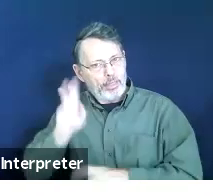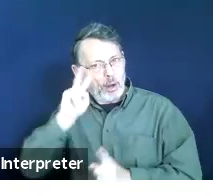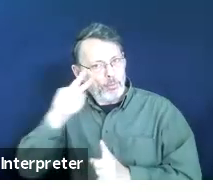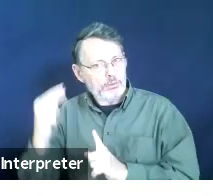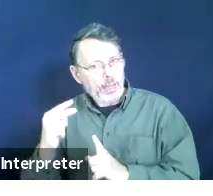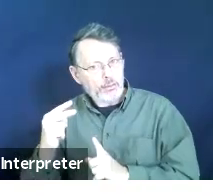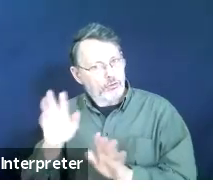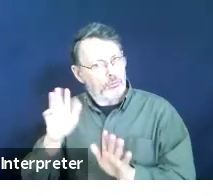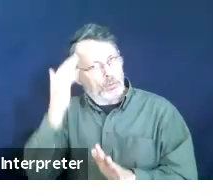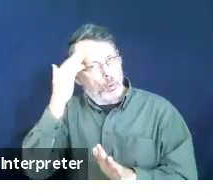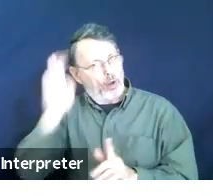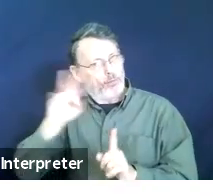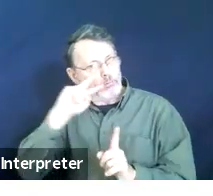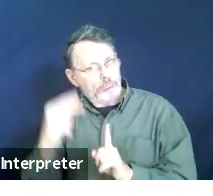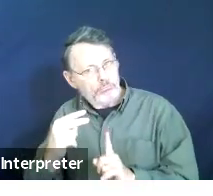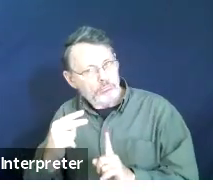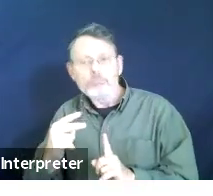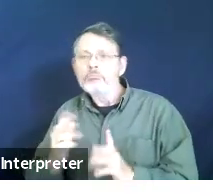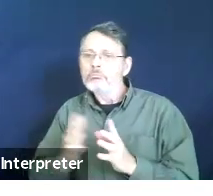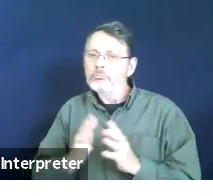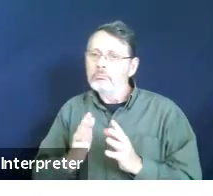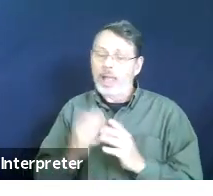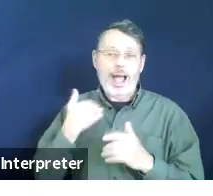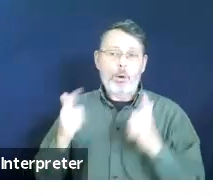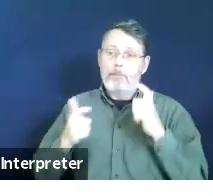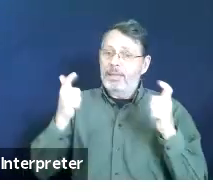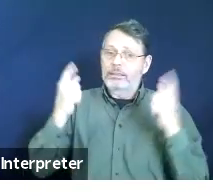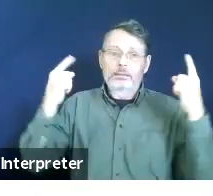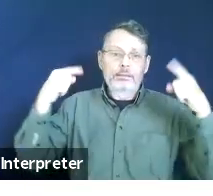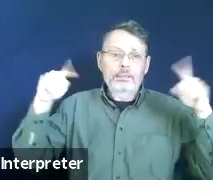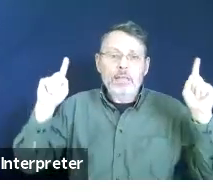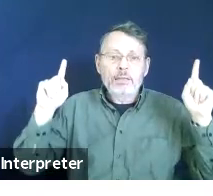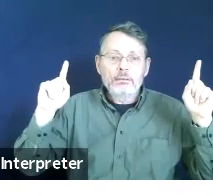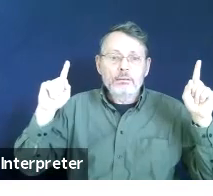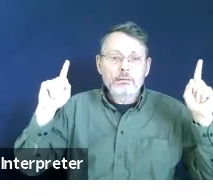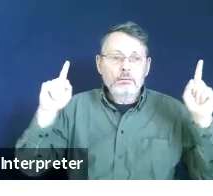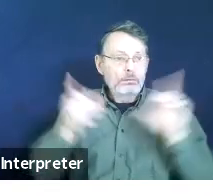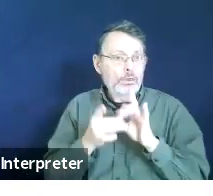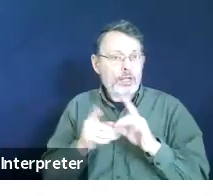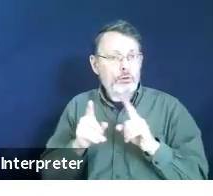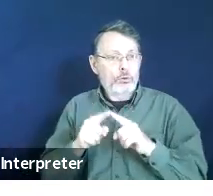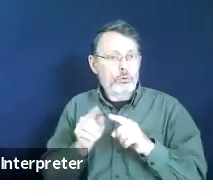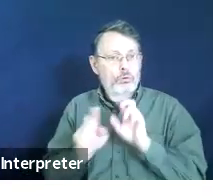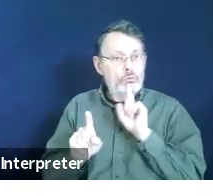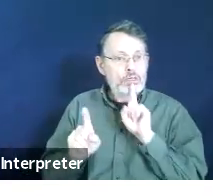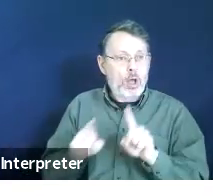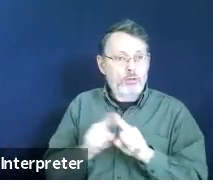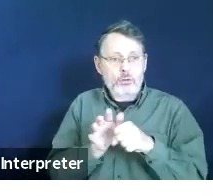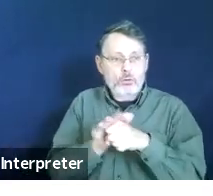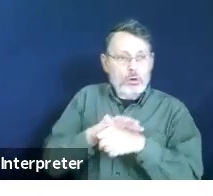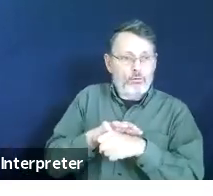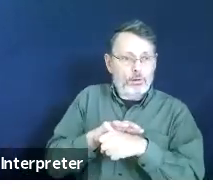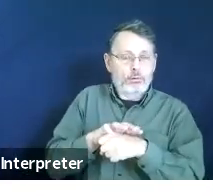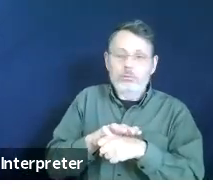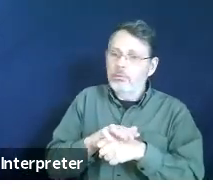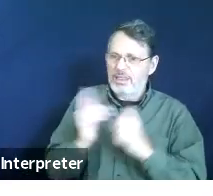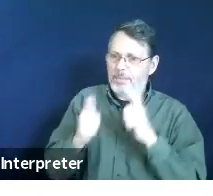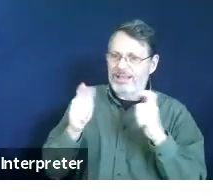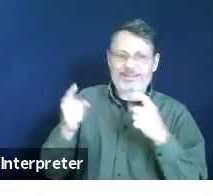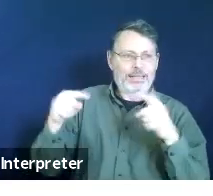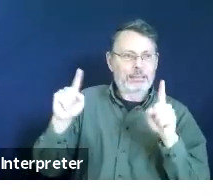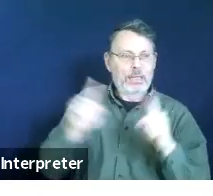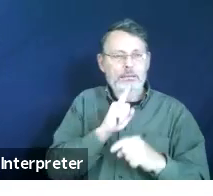And, you know, the biggest success really when it comes to this COVID response is the guidelines,